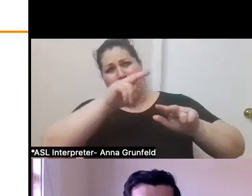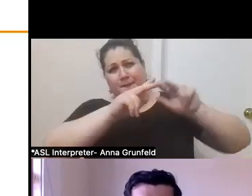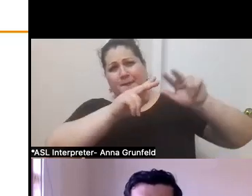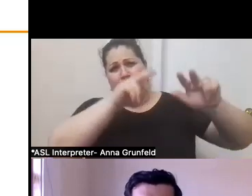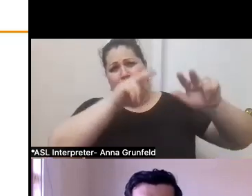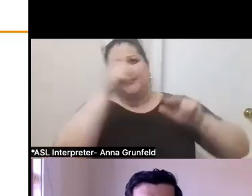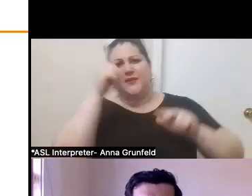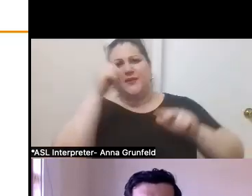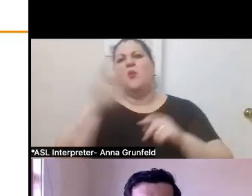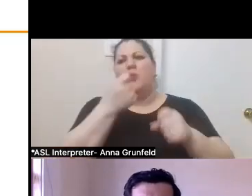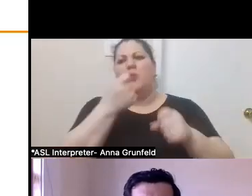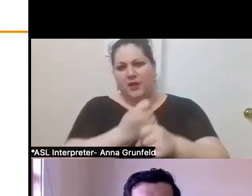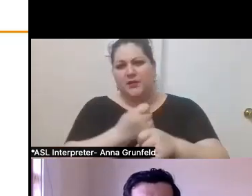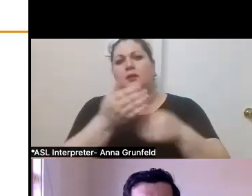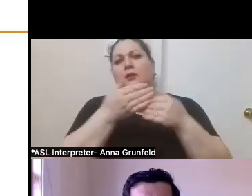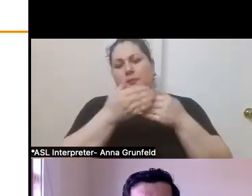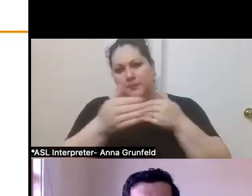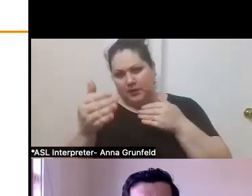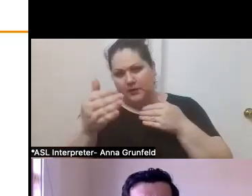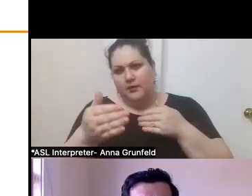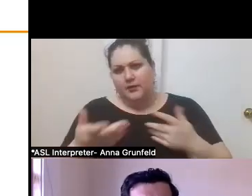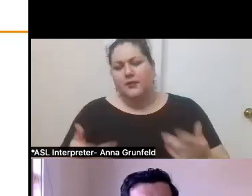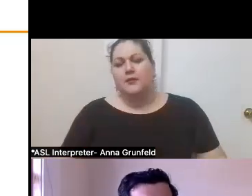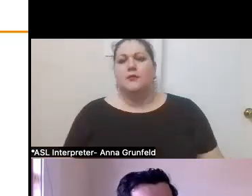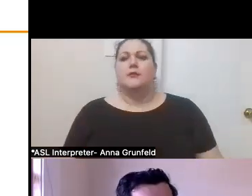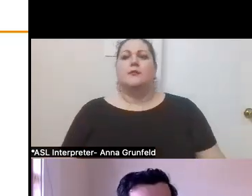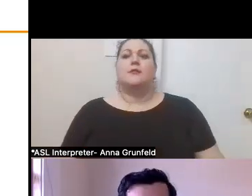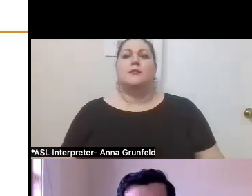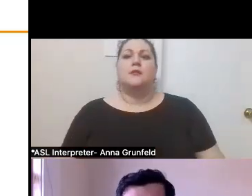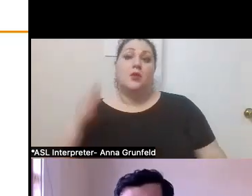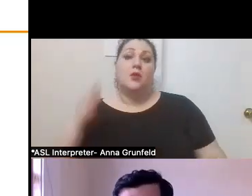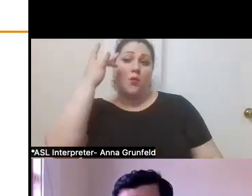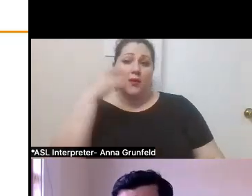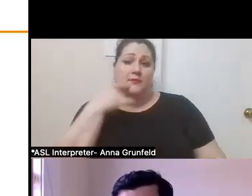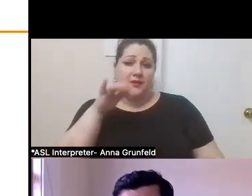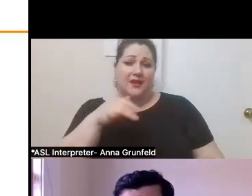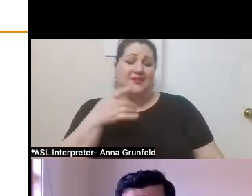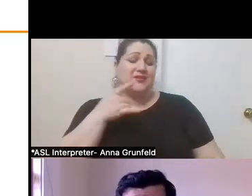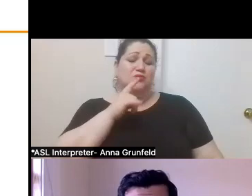And beyond after that year. And the reason I mentioned that is because it was all a constant challenge throughout every day.